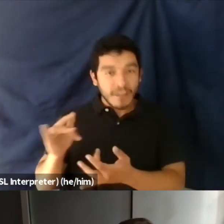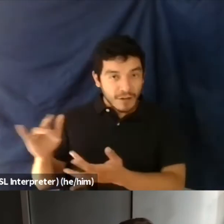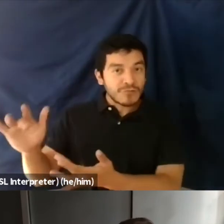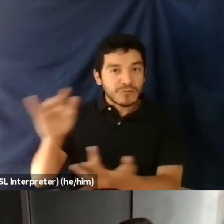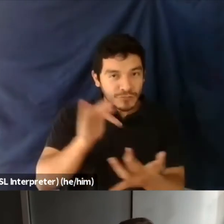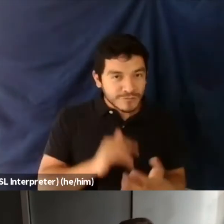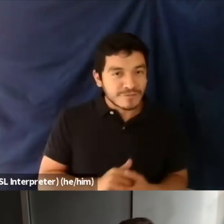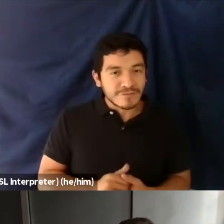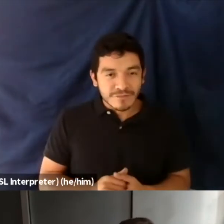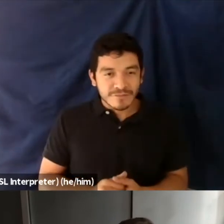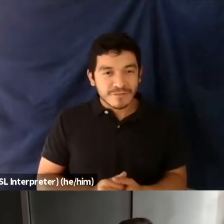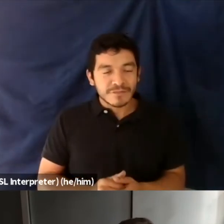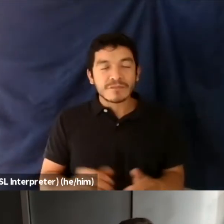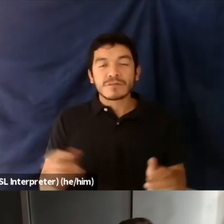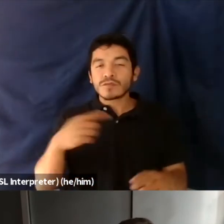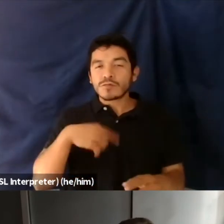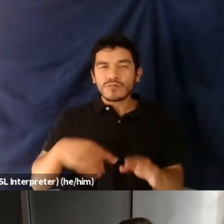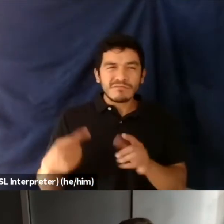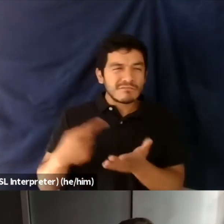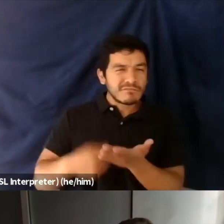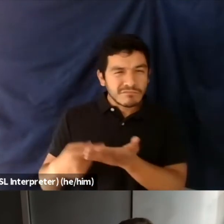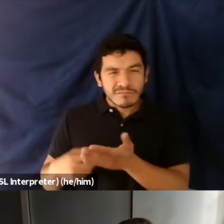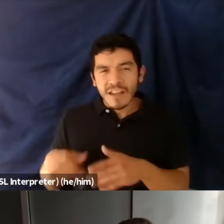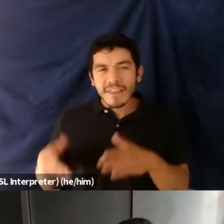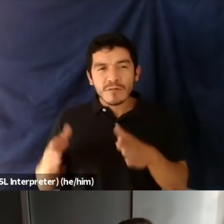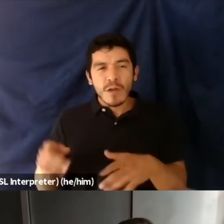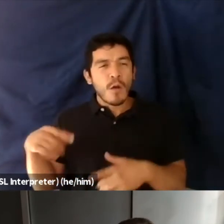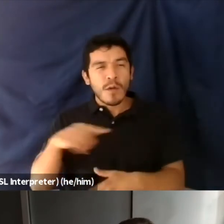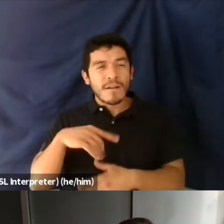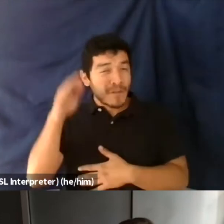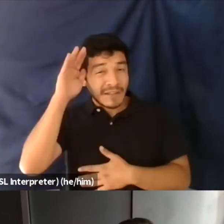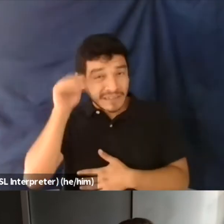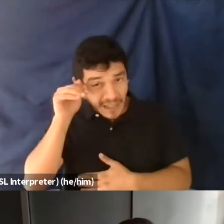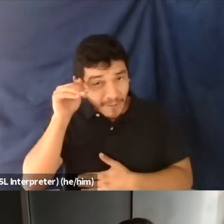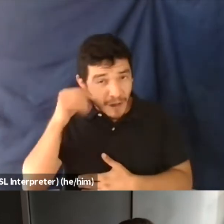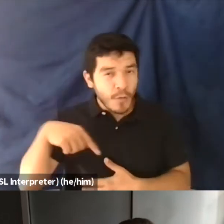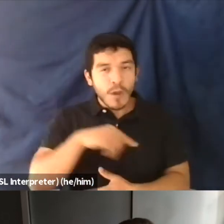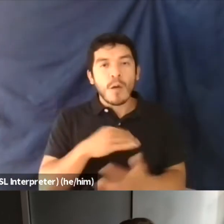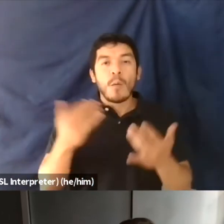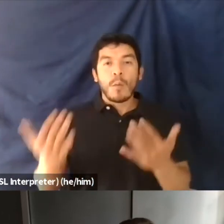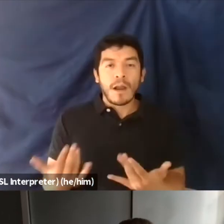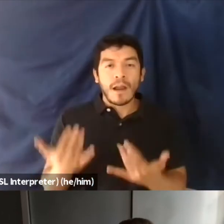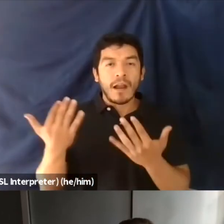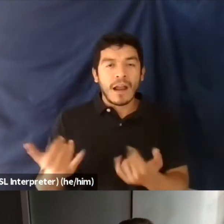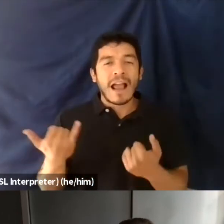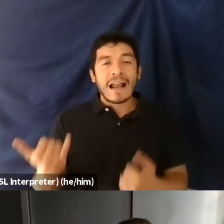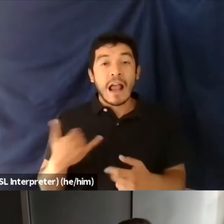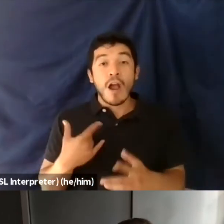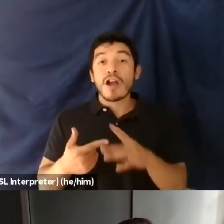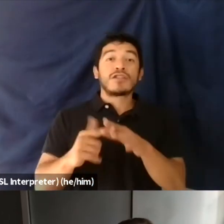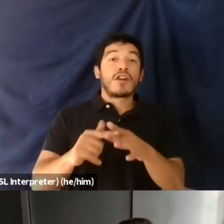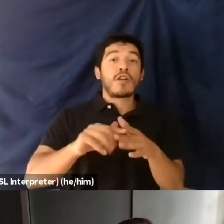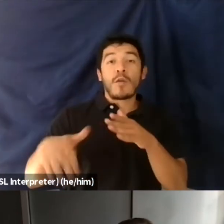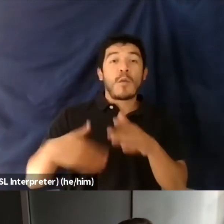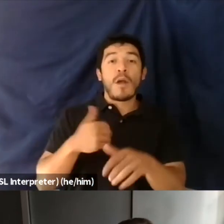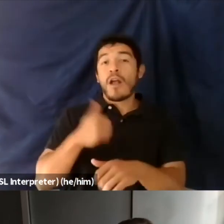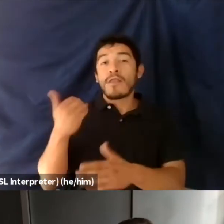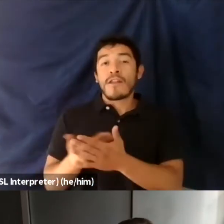So we've negotiated in this way, we've been stubborn, we've waited, and now we've sort of launched this whole other thing that we would not have had otherwise,